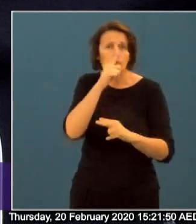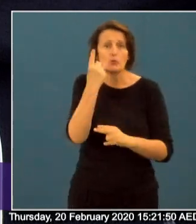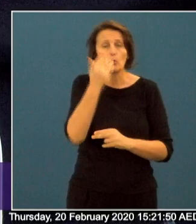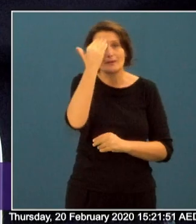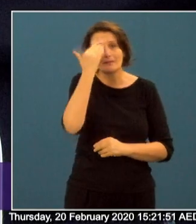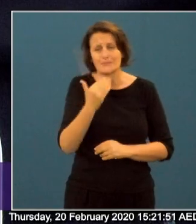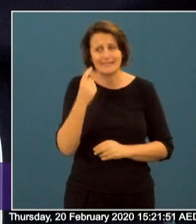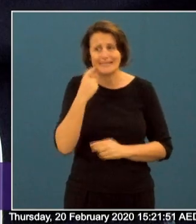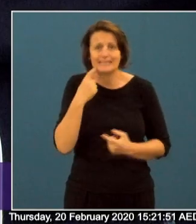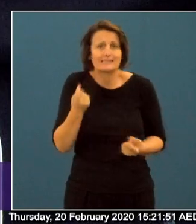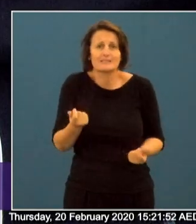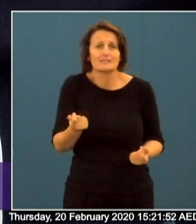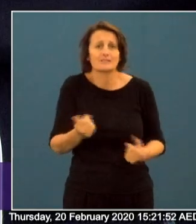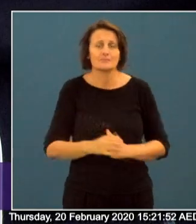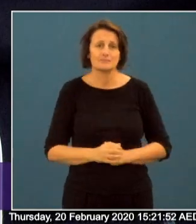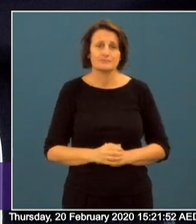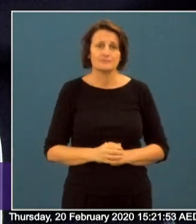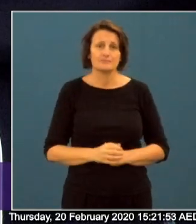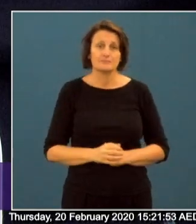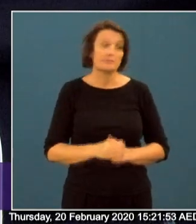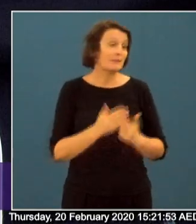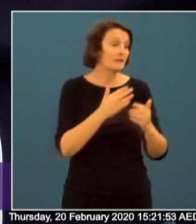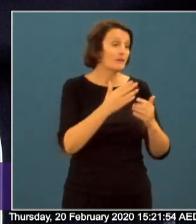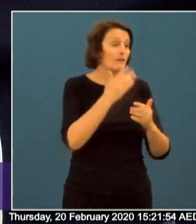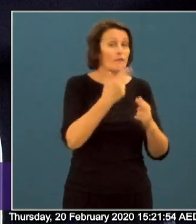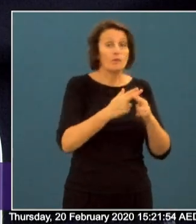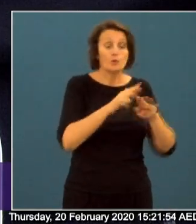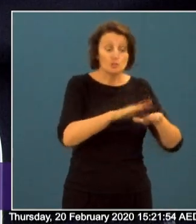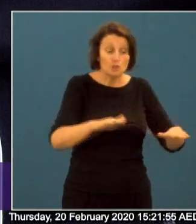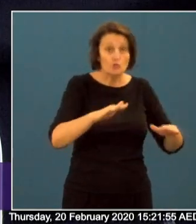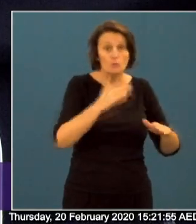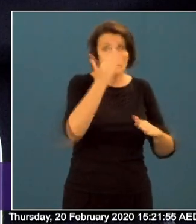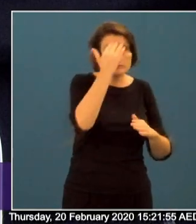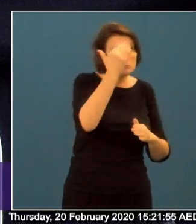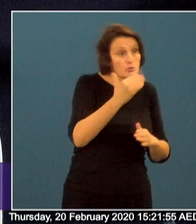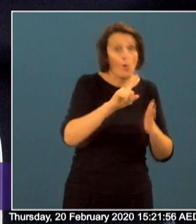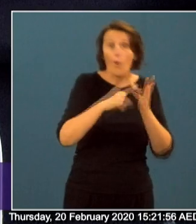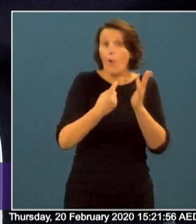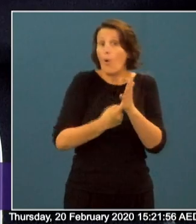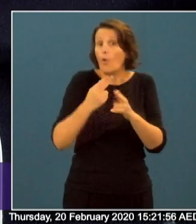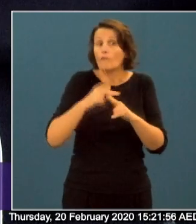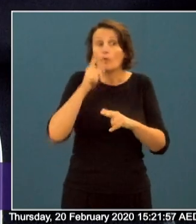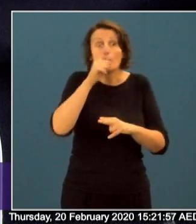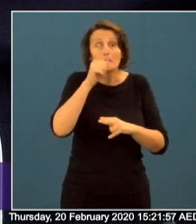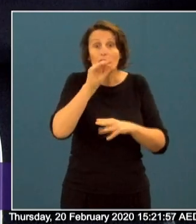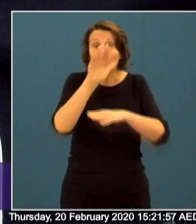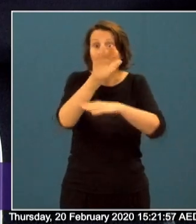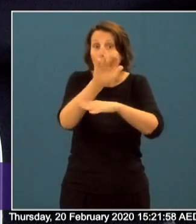and potentially other barriers, people with — from culturally and linguistically diverse backgrounds, as well, for example.